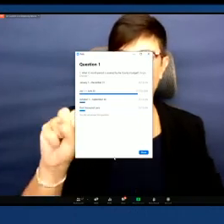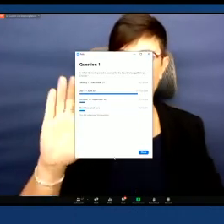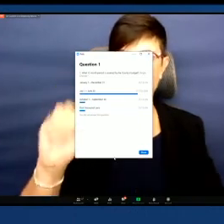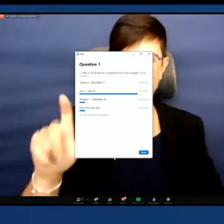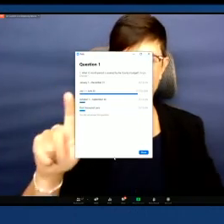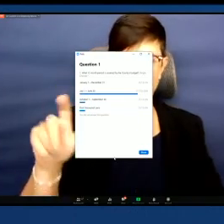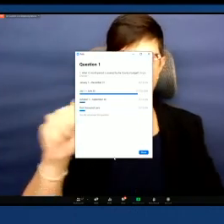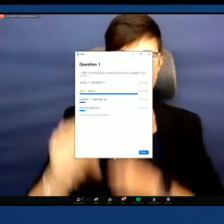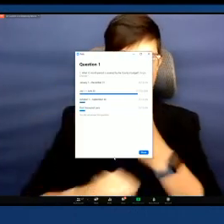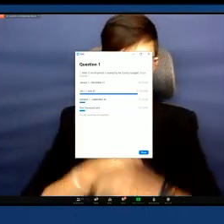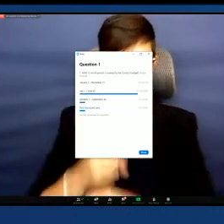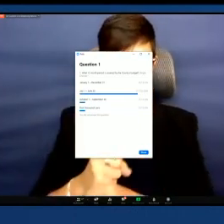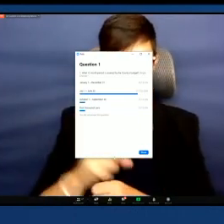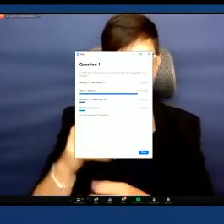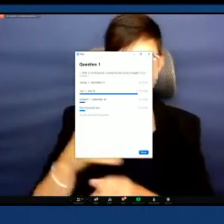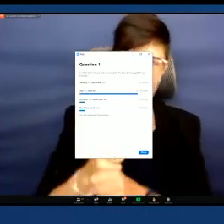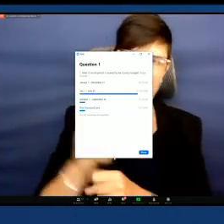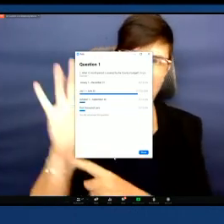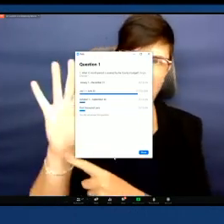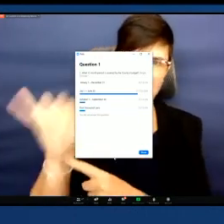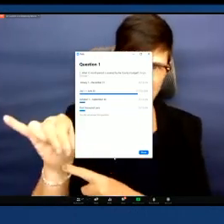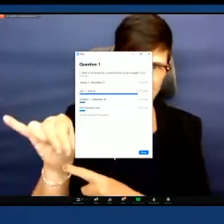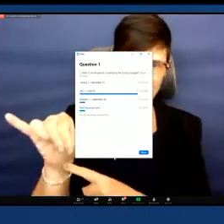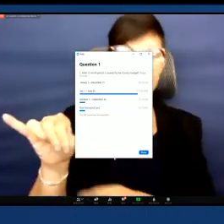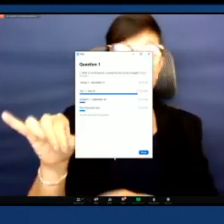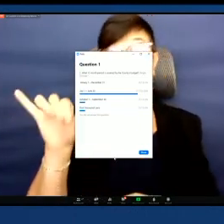and that also aligns with the state's fiscal year.